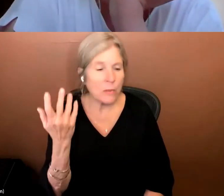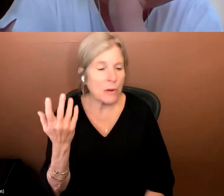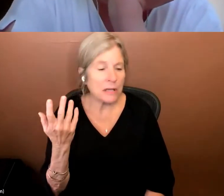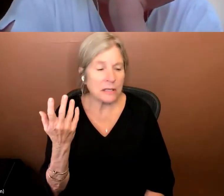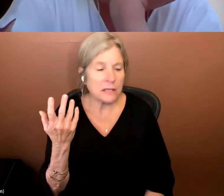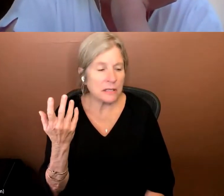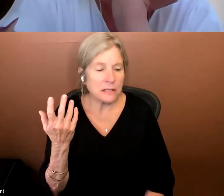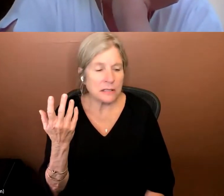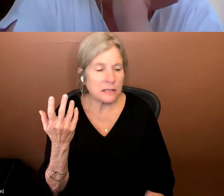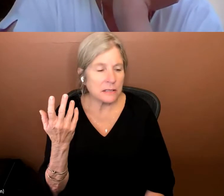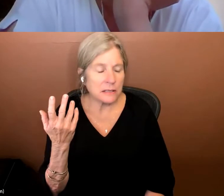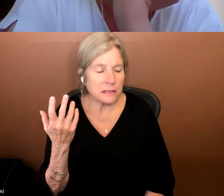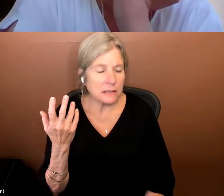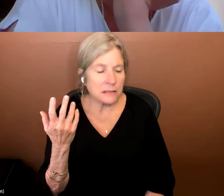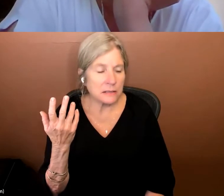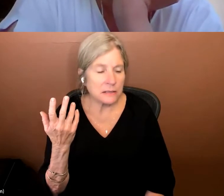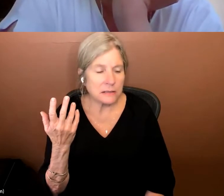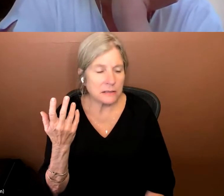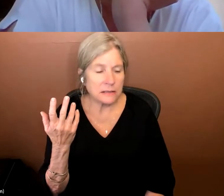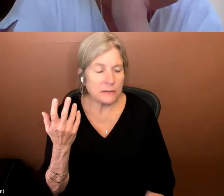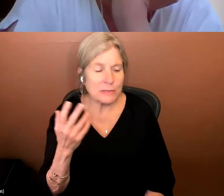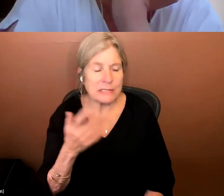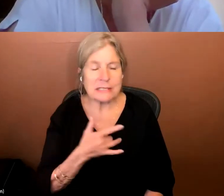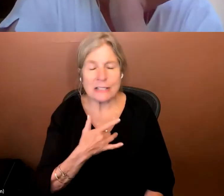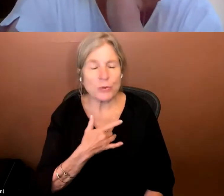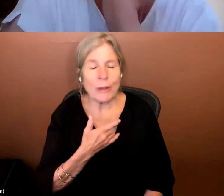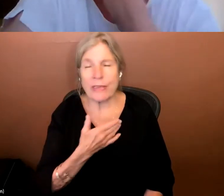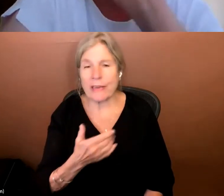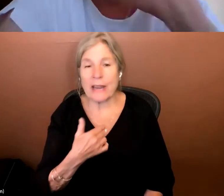sensorial thing I experienced. I was in